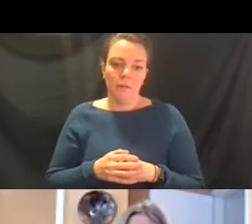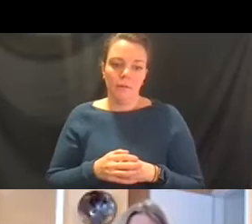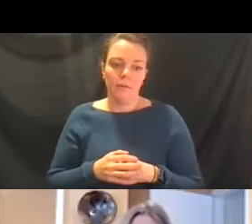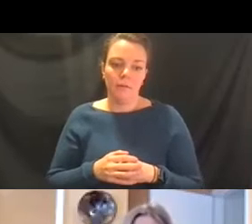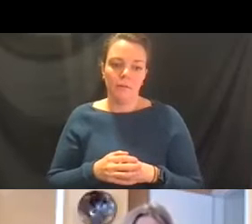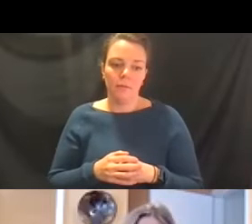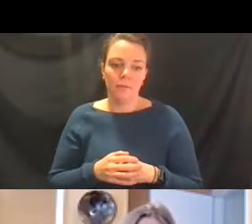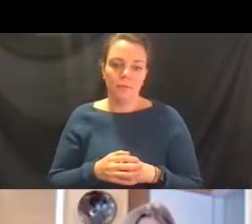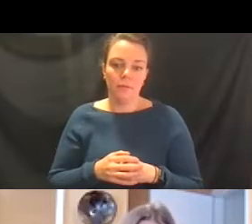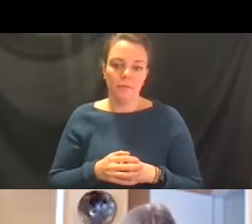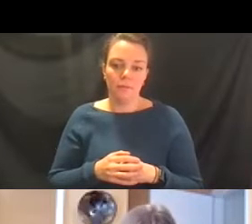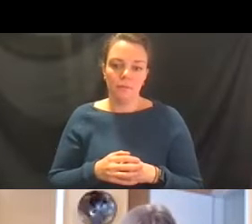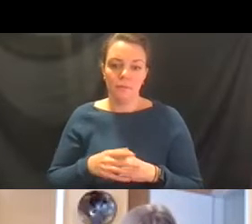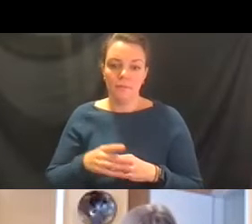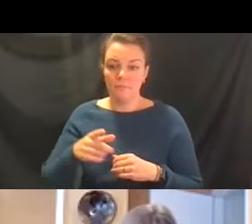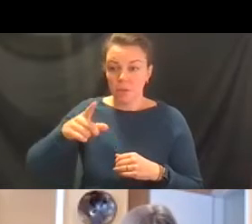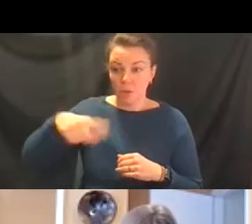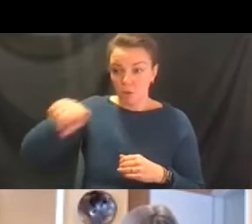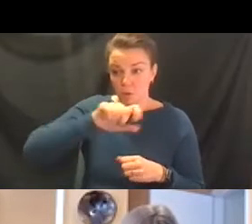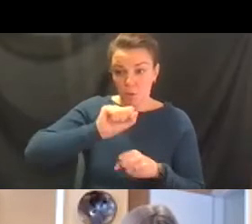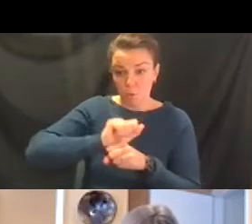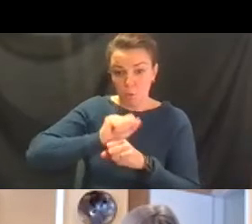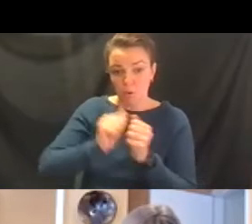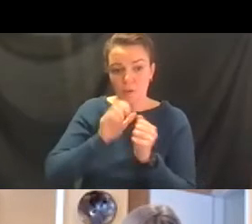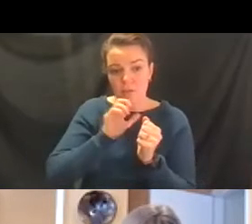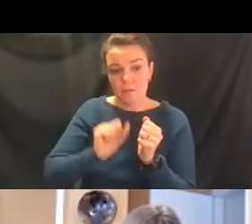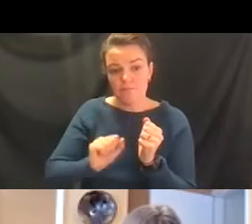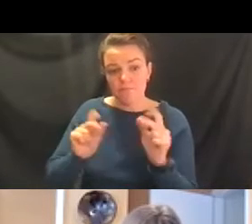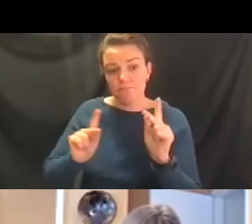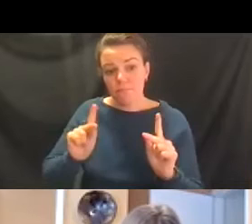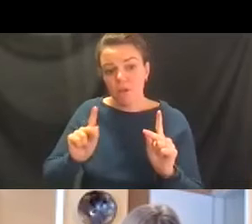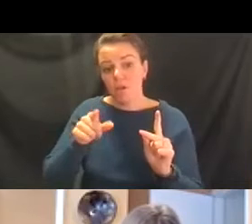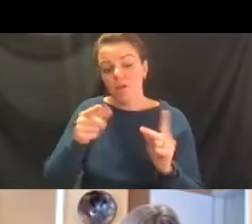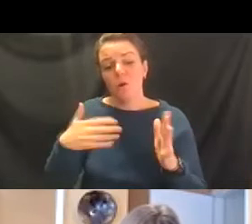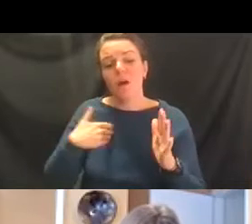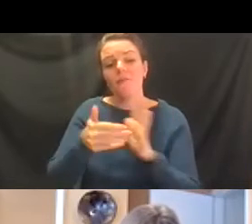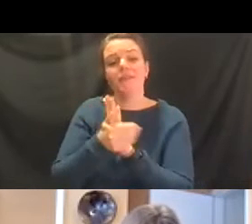practitioners you all have the skills and not and to take care of people with IDD.